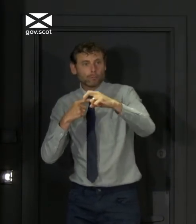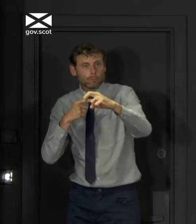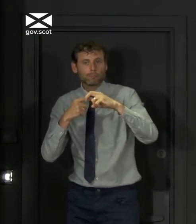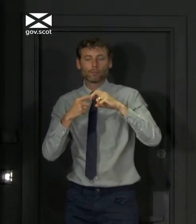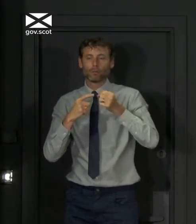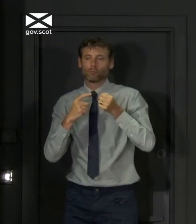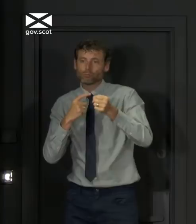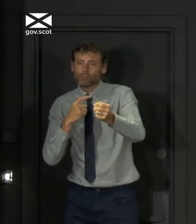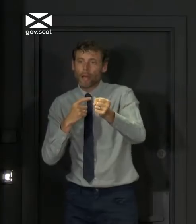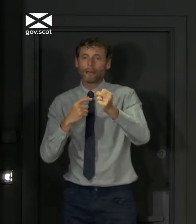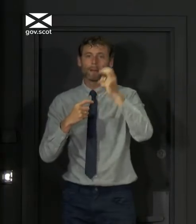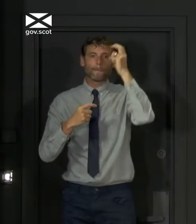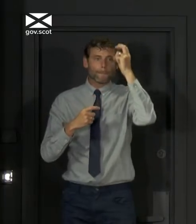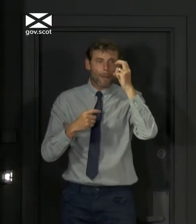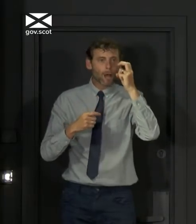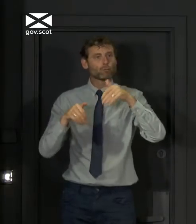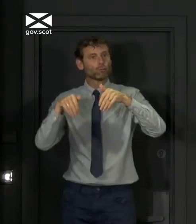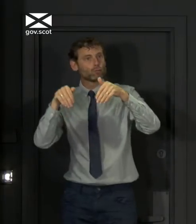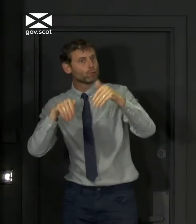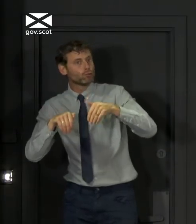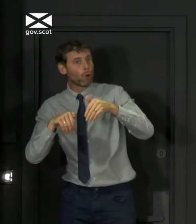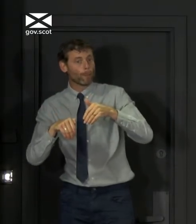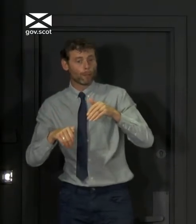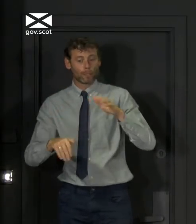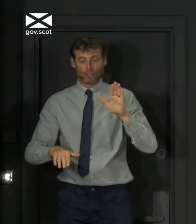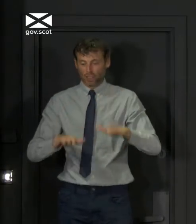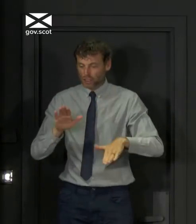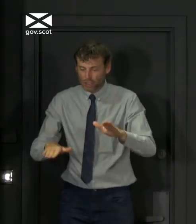Avoid crowded places. Clean your hands and hard surfaces regularly.